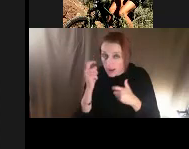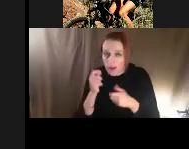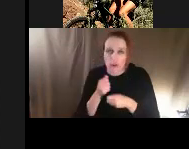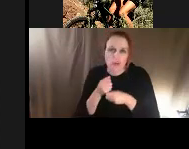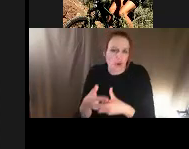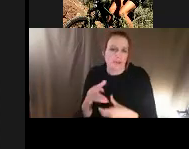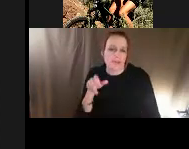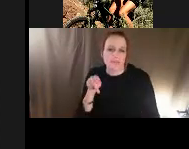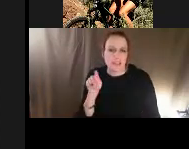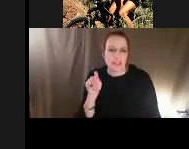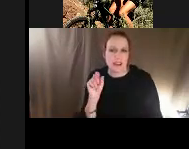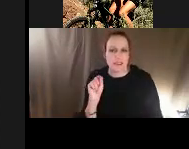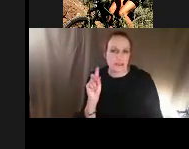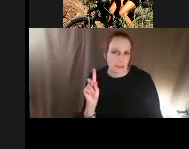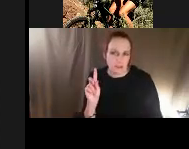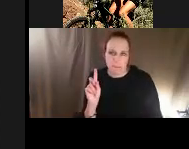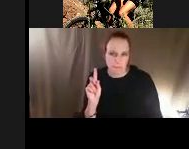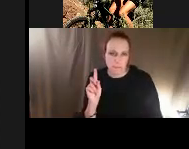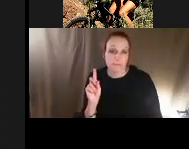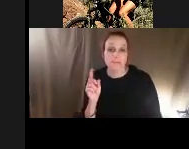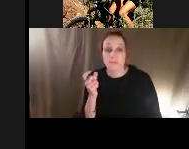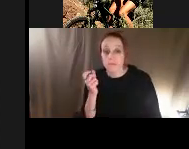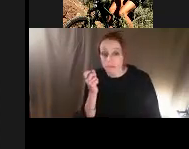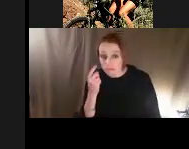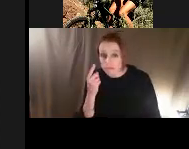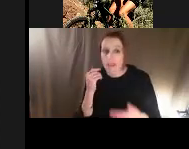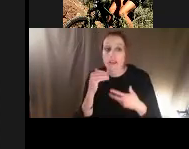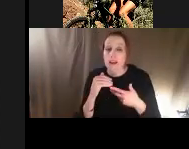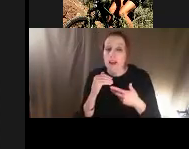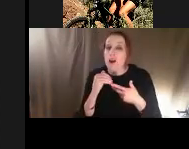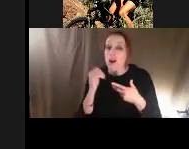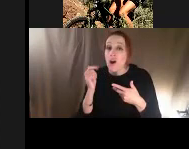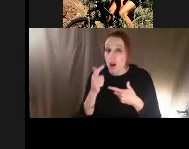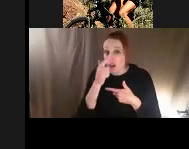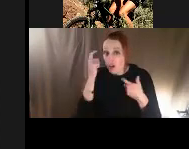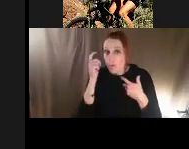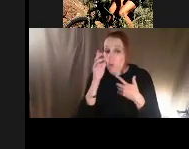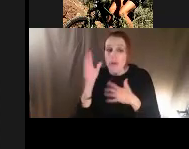However, all trauma is still going to hijack the brain and the body so that sometimes their reactions